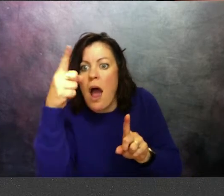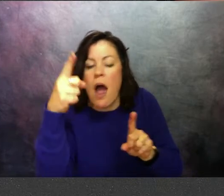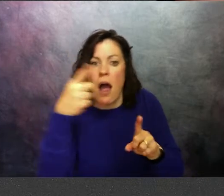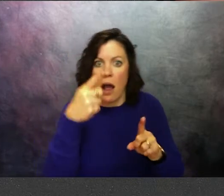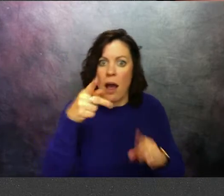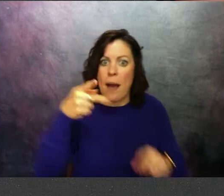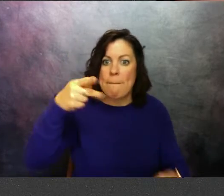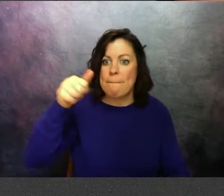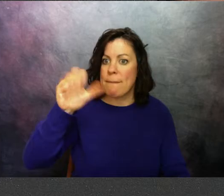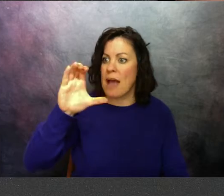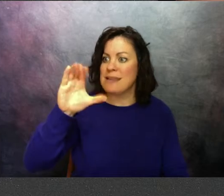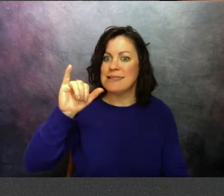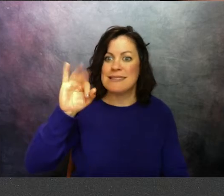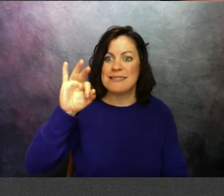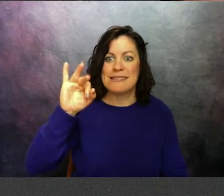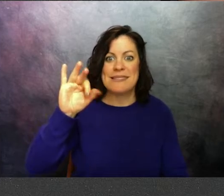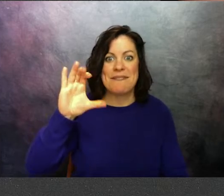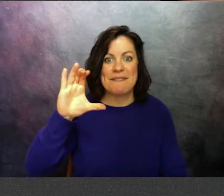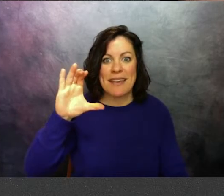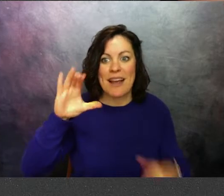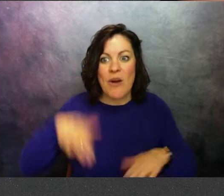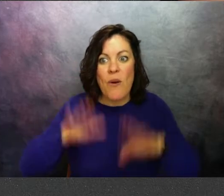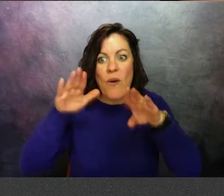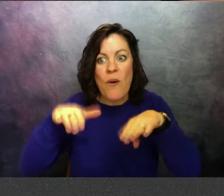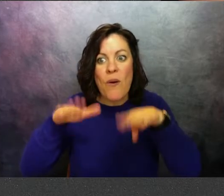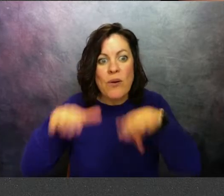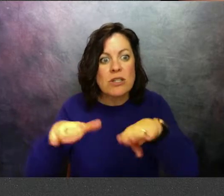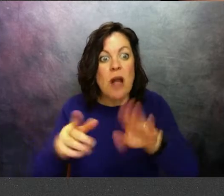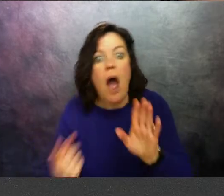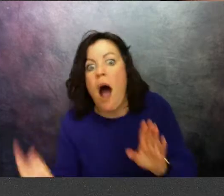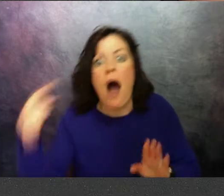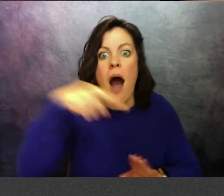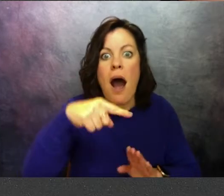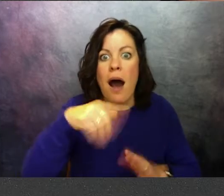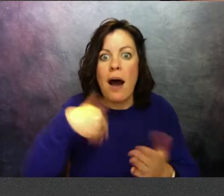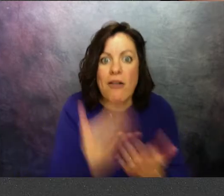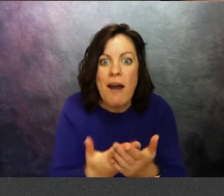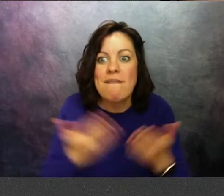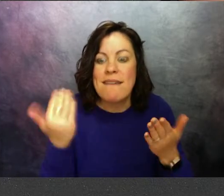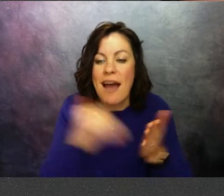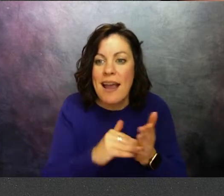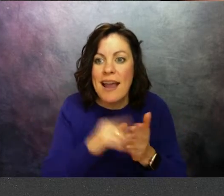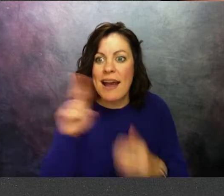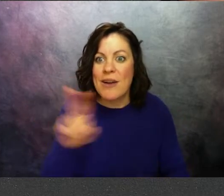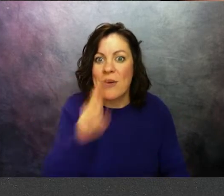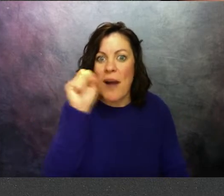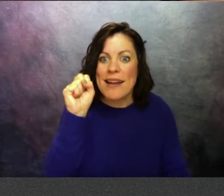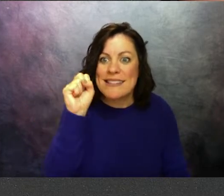And then we could get all the way back to the United States. Now we're on the other side of the United States.